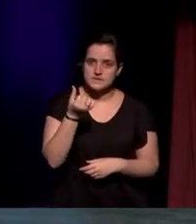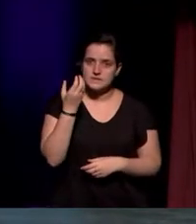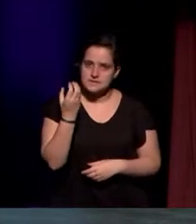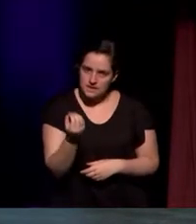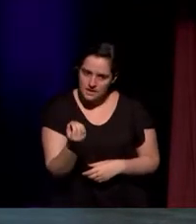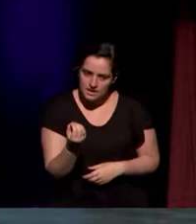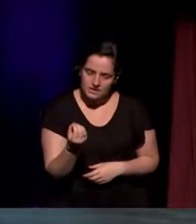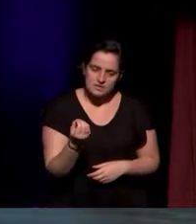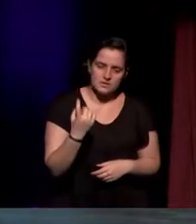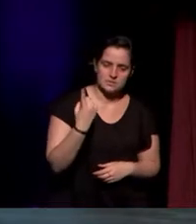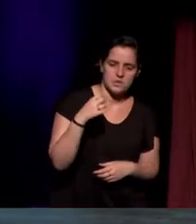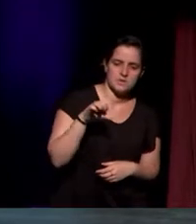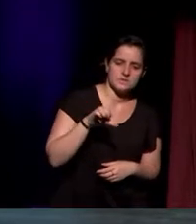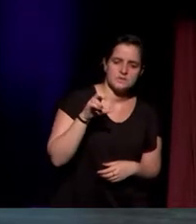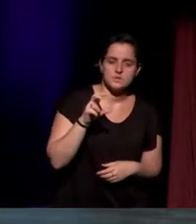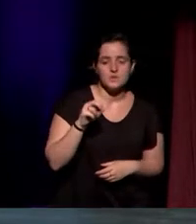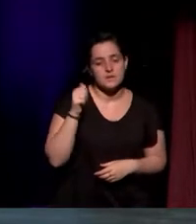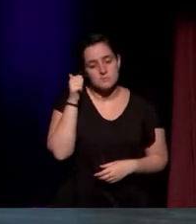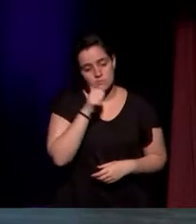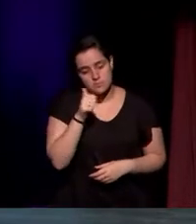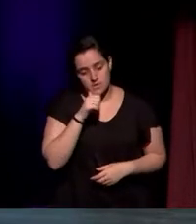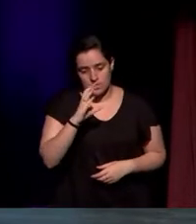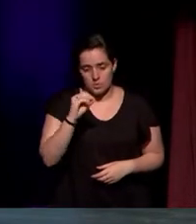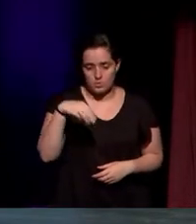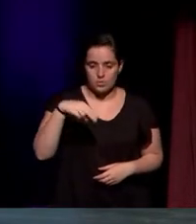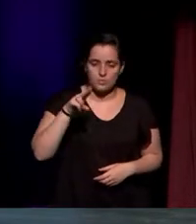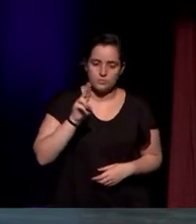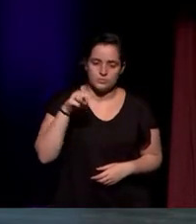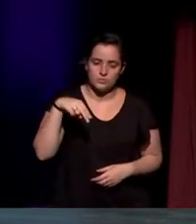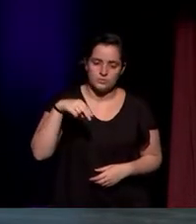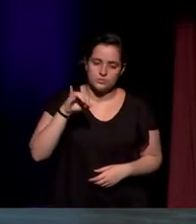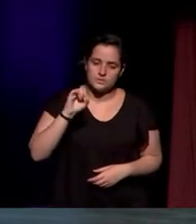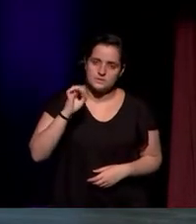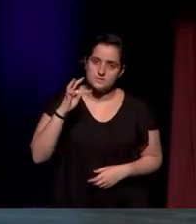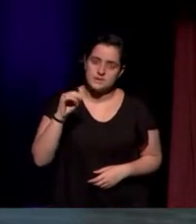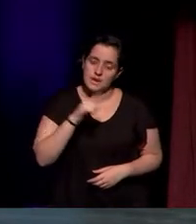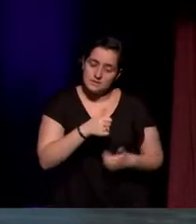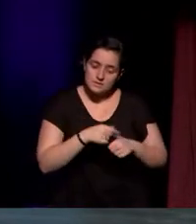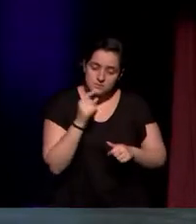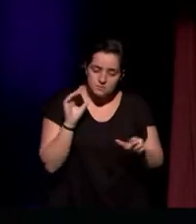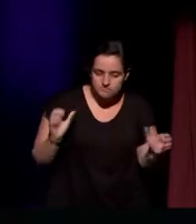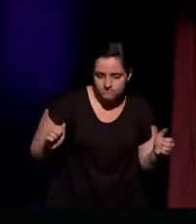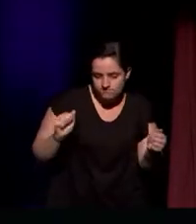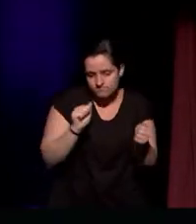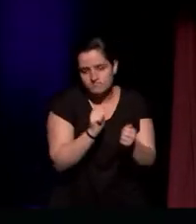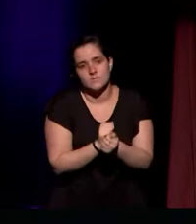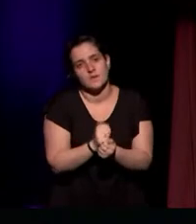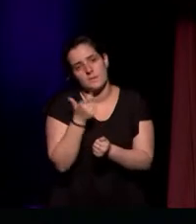and the left are in general more united for the solidification of this movement.